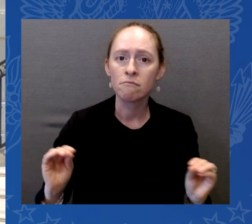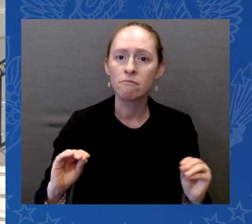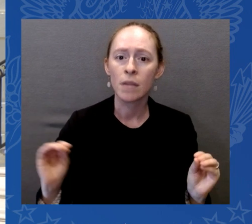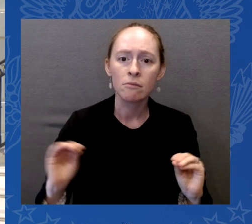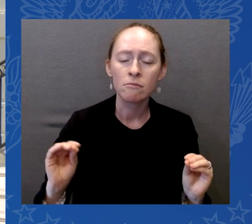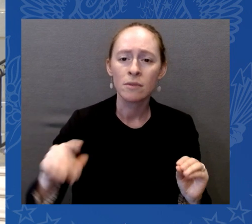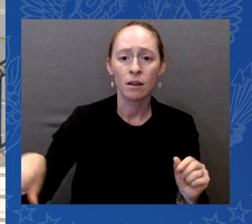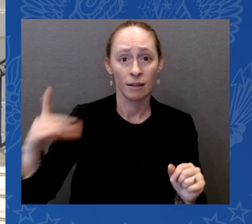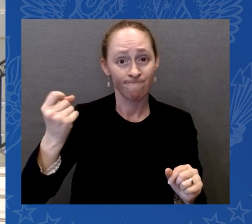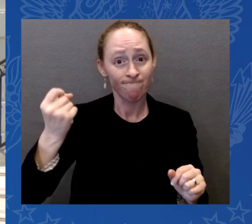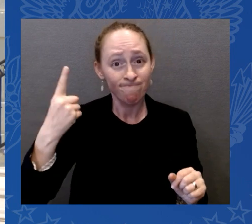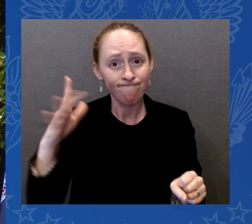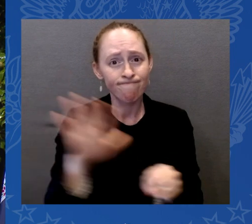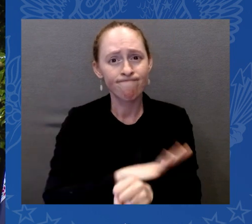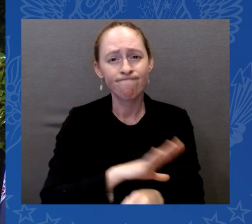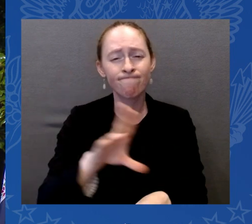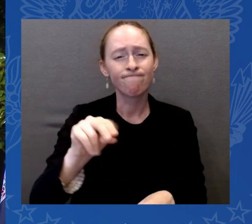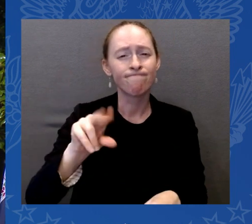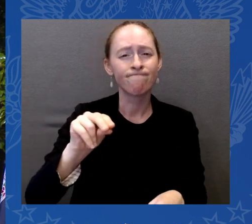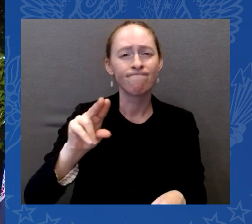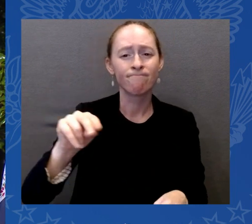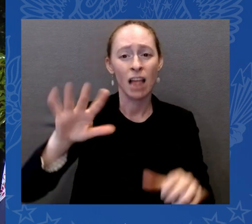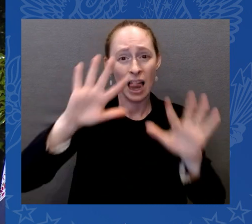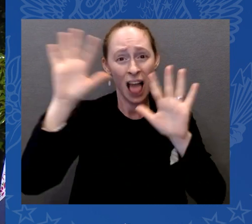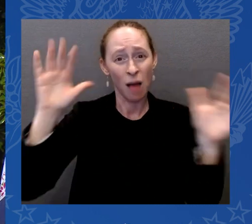However, today, because of you,